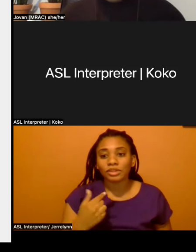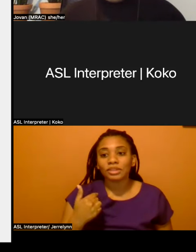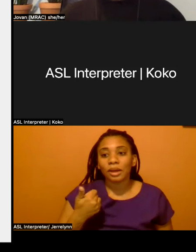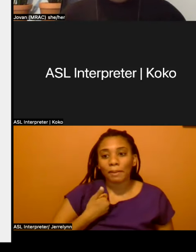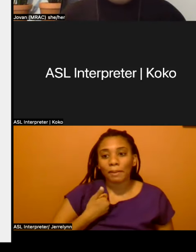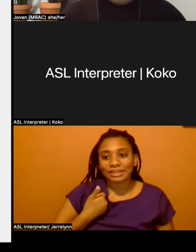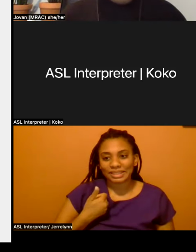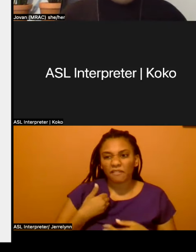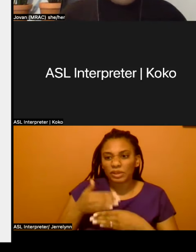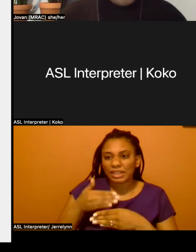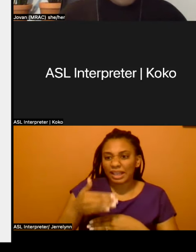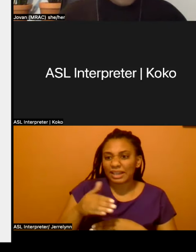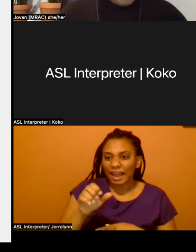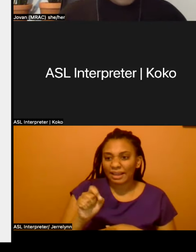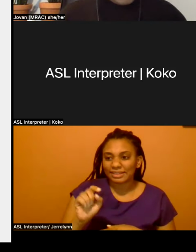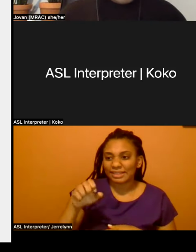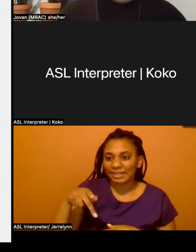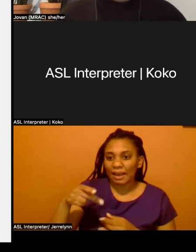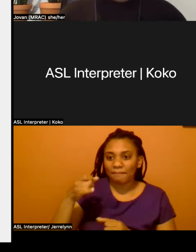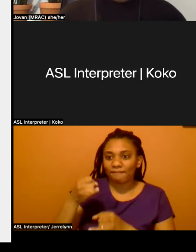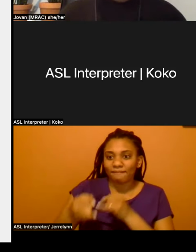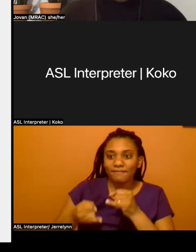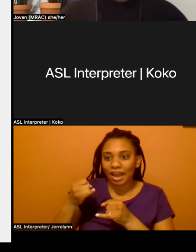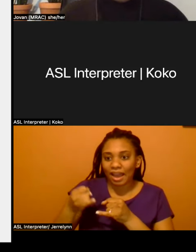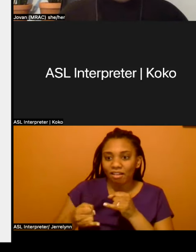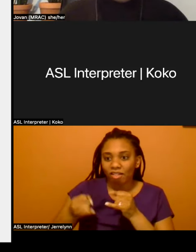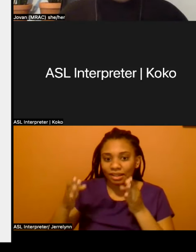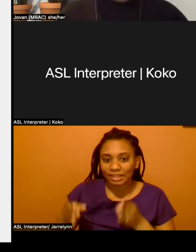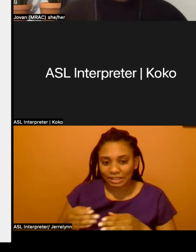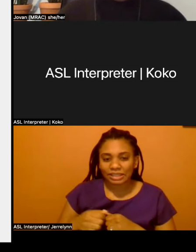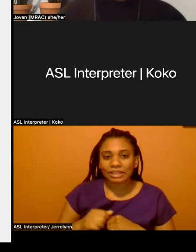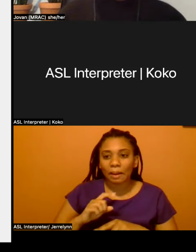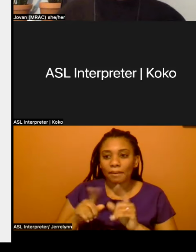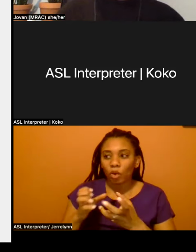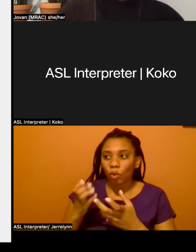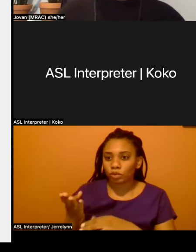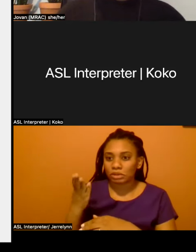but I wanna submit additional work, that gives a broader view of my practice, would that be possible,